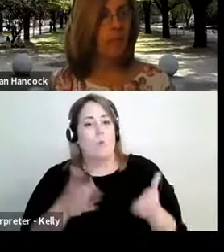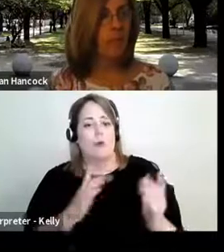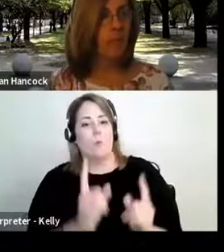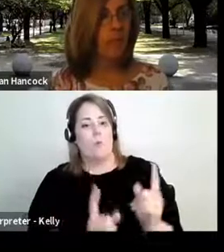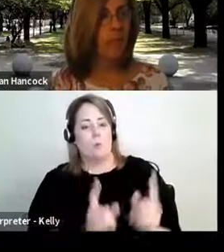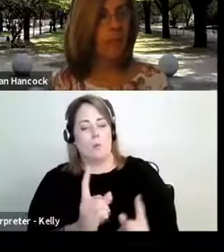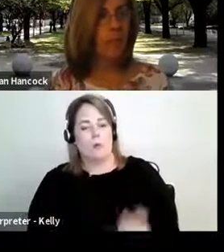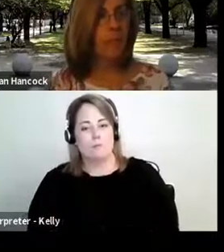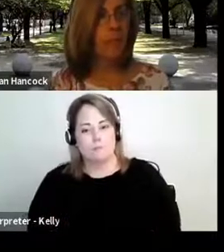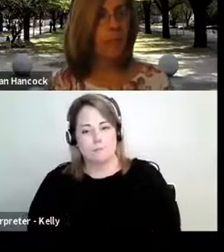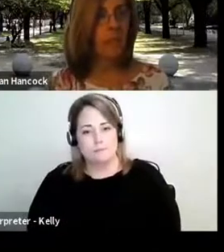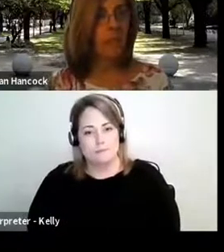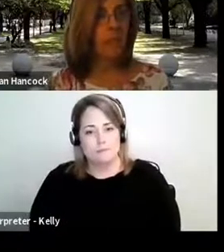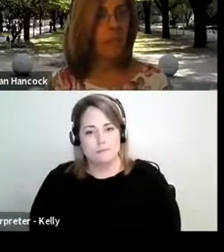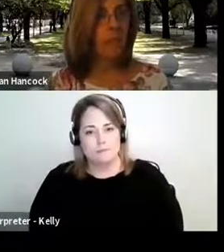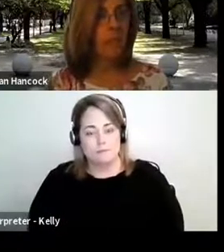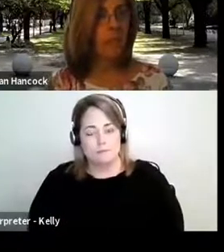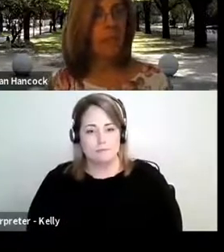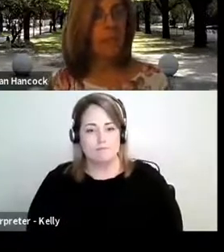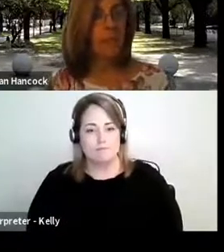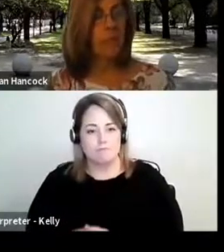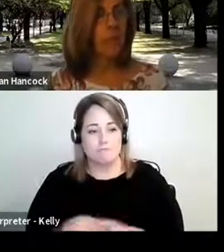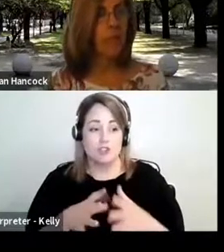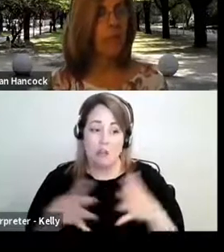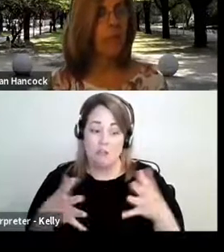and so far it seems to have worked really well. We’ve got some amazing mentors. So